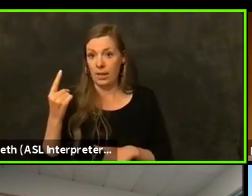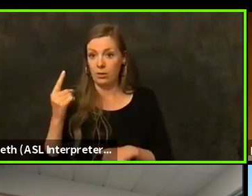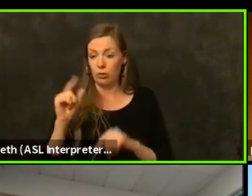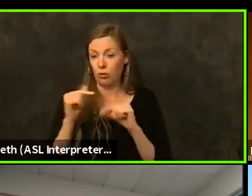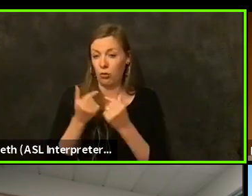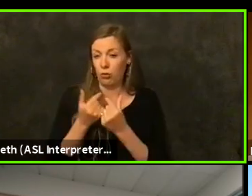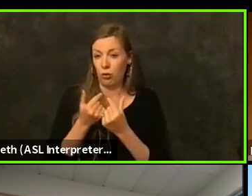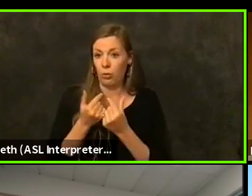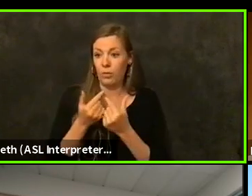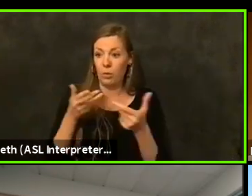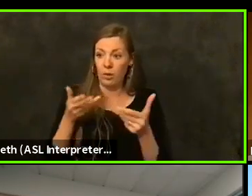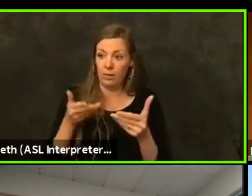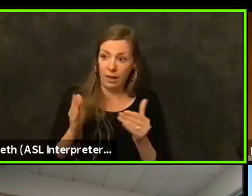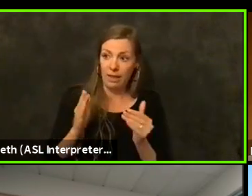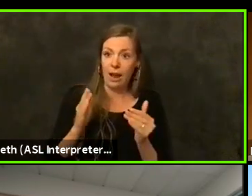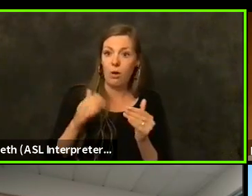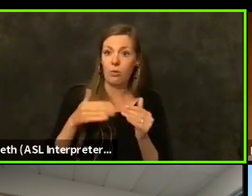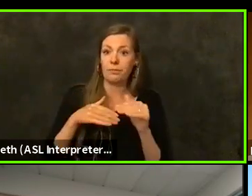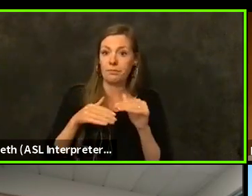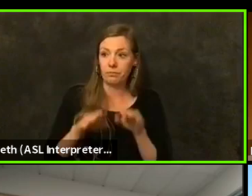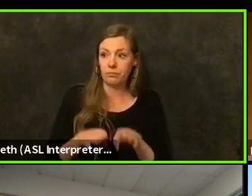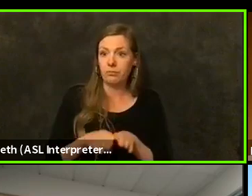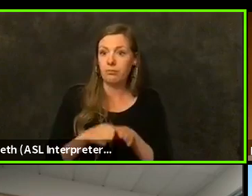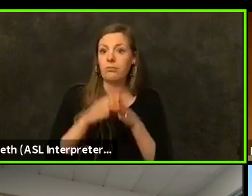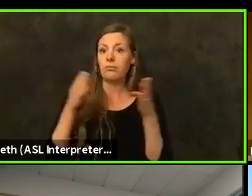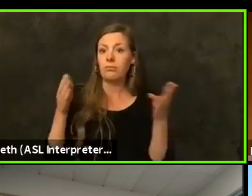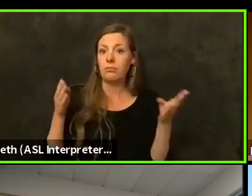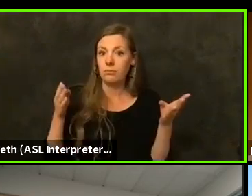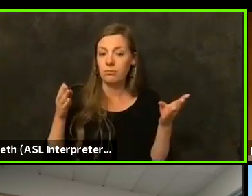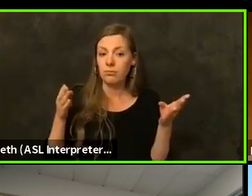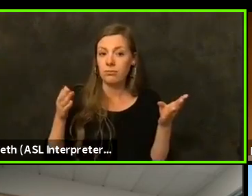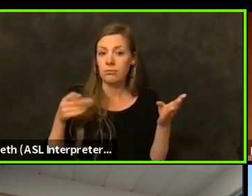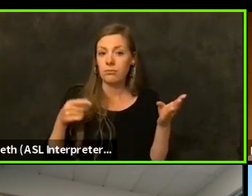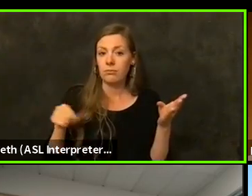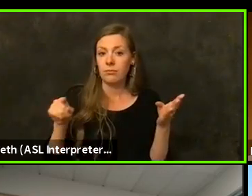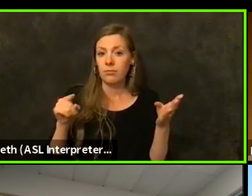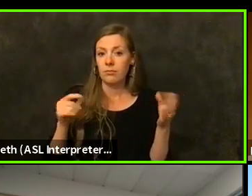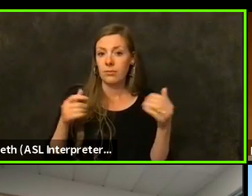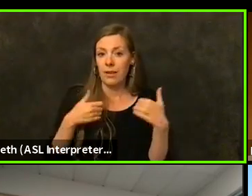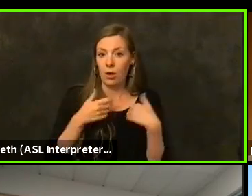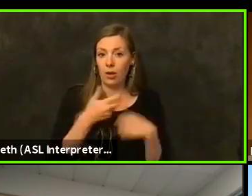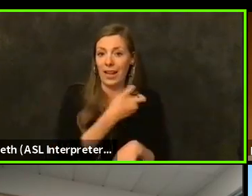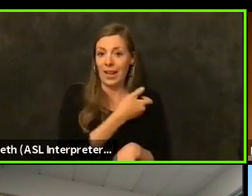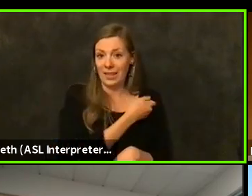allowed in to opened up to have vaccines.